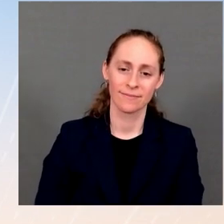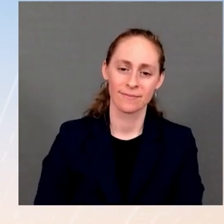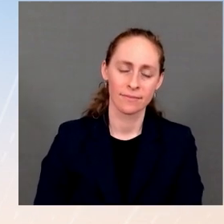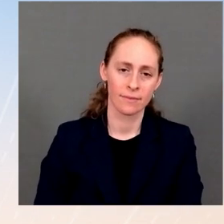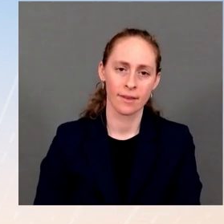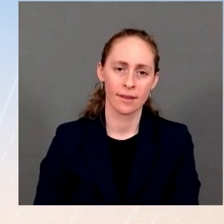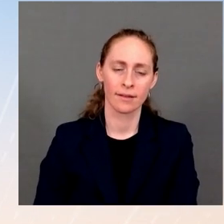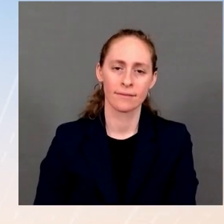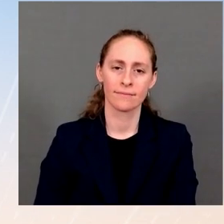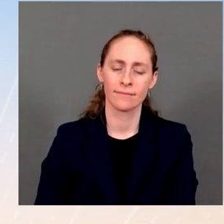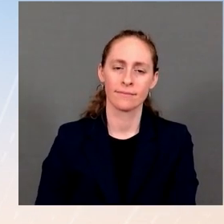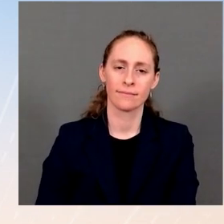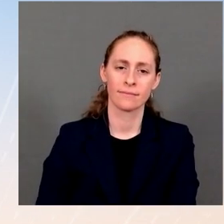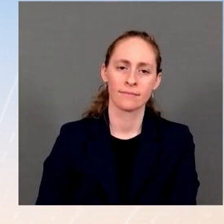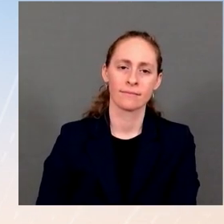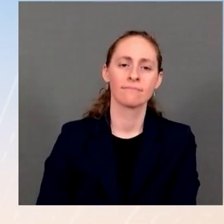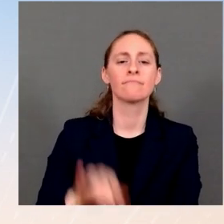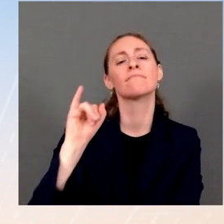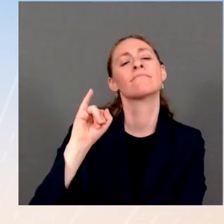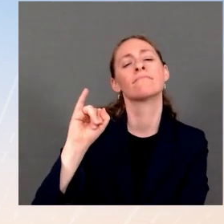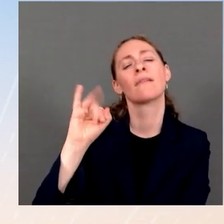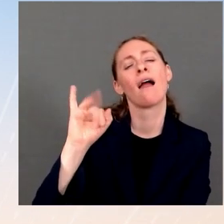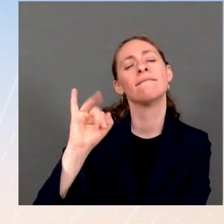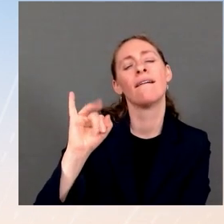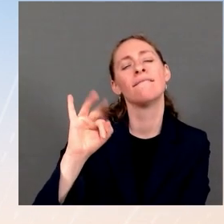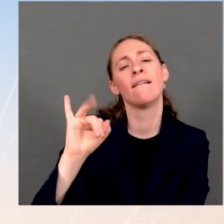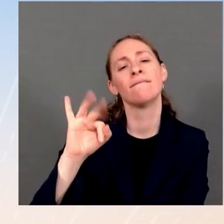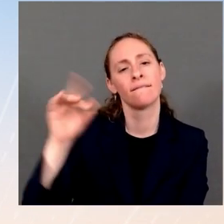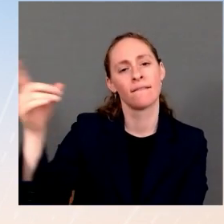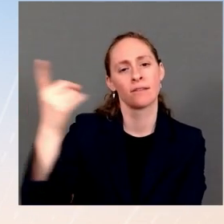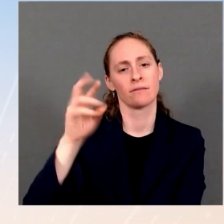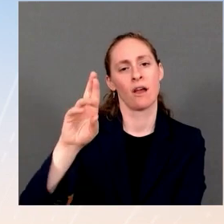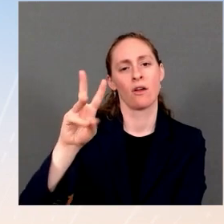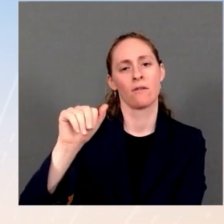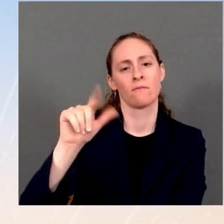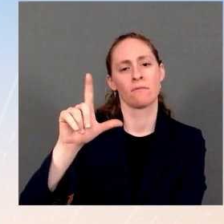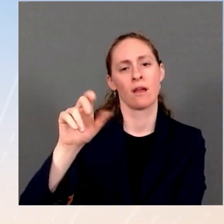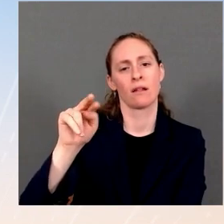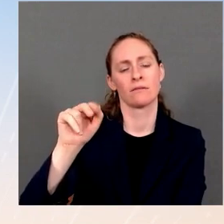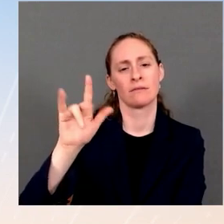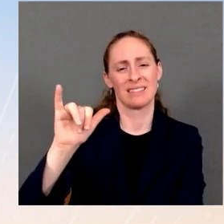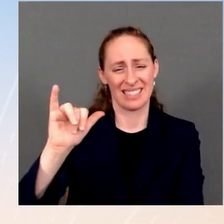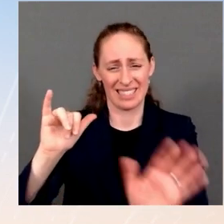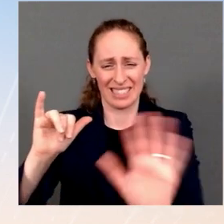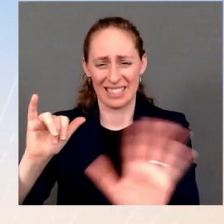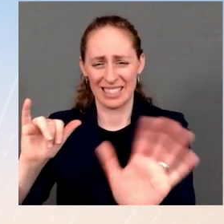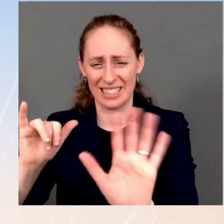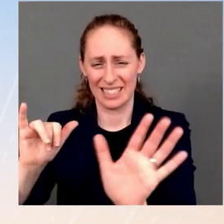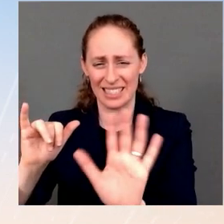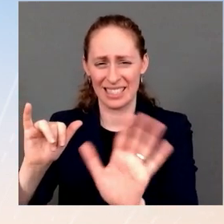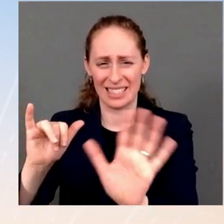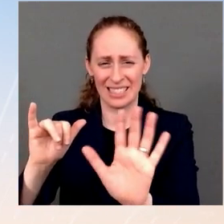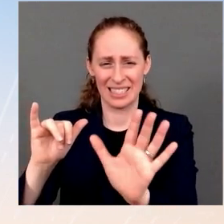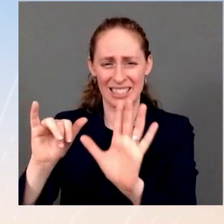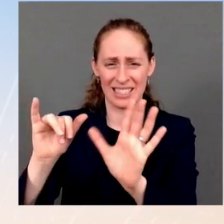Ms. Jean-Pierre: I -- we don't -- I can't get ahead of what Dr. Walensky is going to say. We follow the science. We -- you know, we listen to the public health experts.